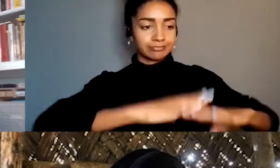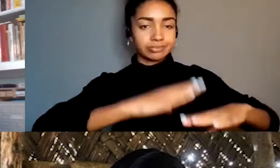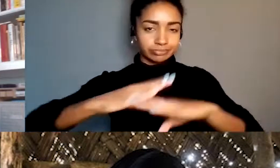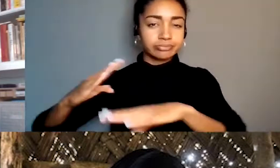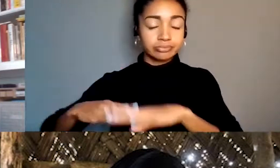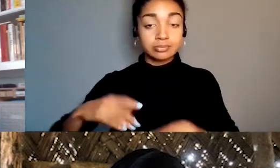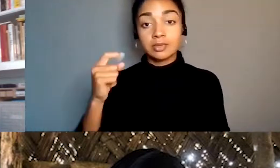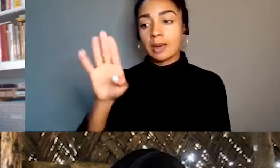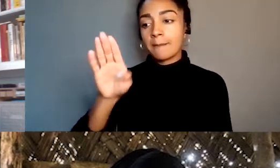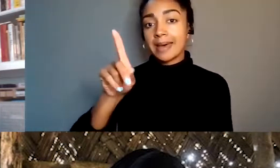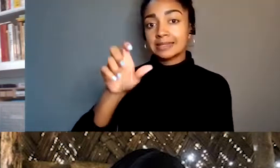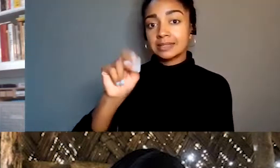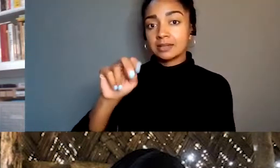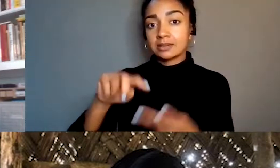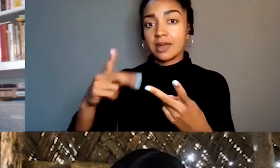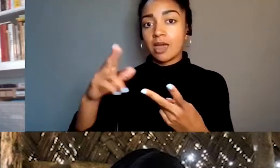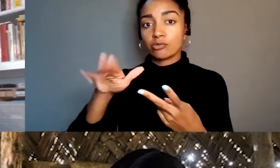Forum reflecting domestic and global priorities, including policy and research commitments, to — one, prevent and respond to all forms of gender-based violence — two,